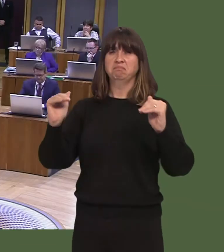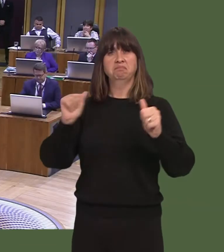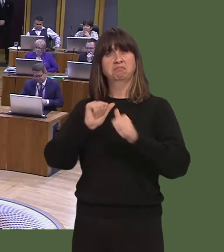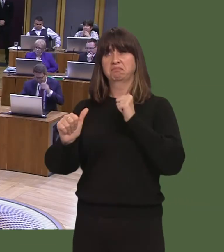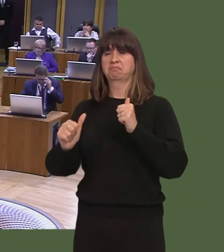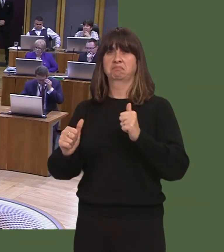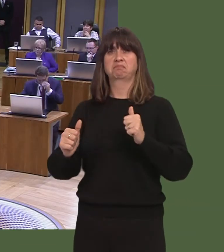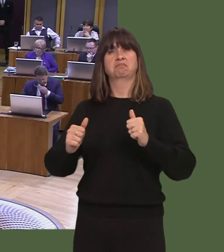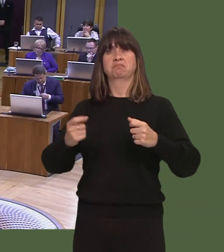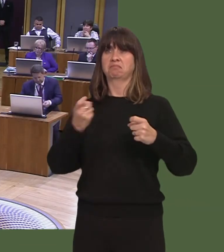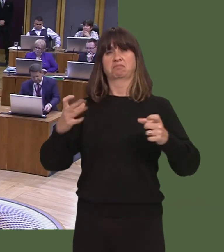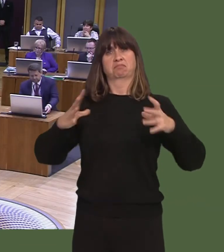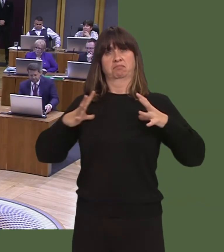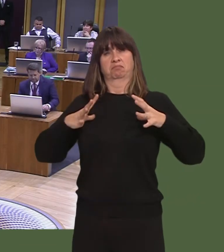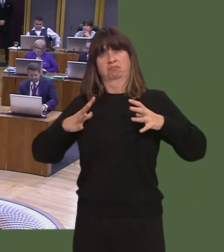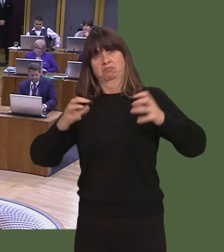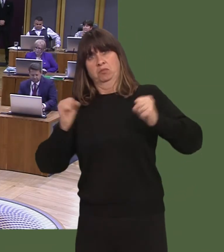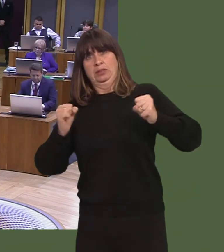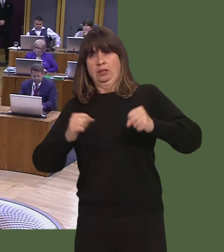resilience as we enter the difficult winter period.